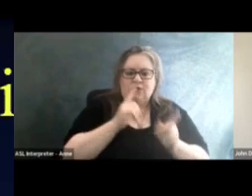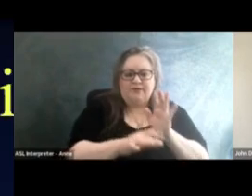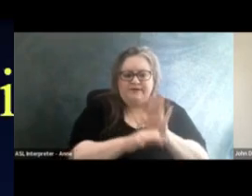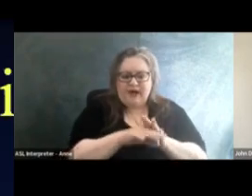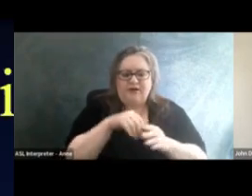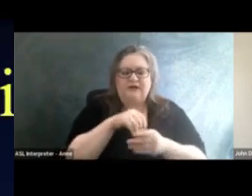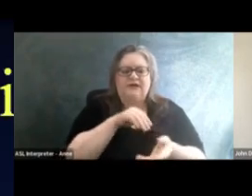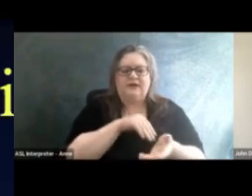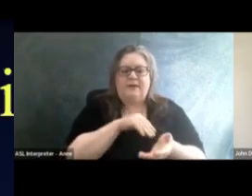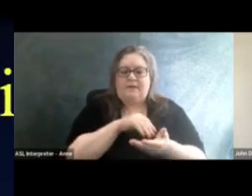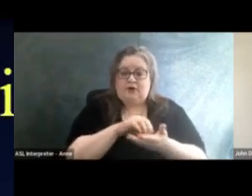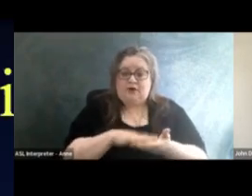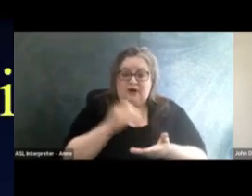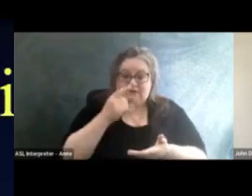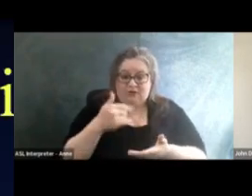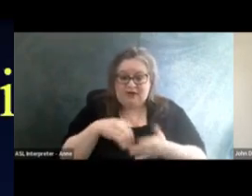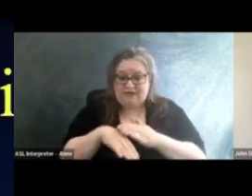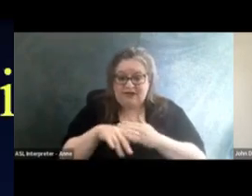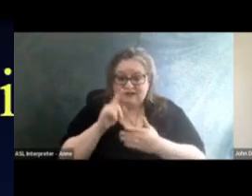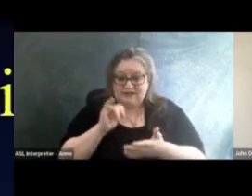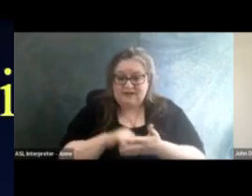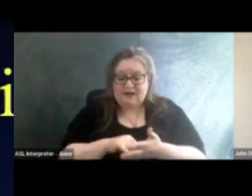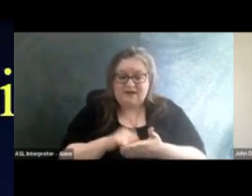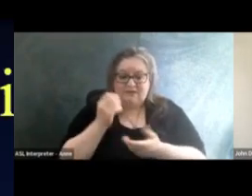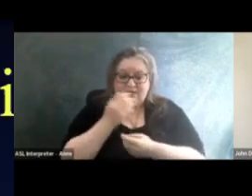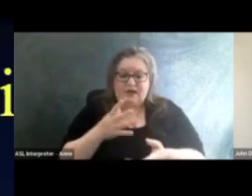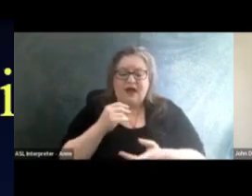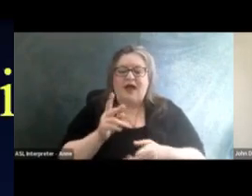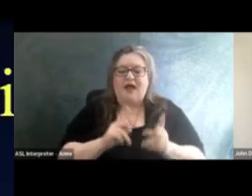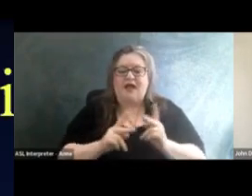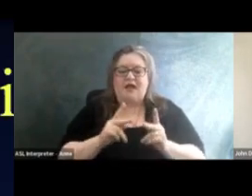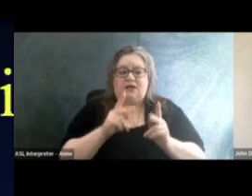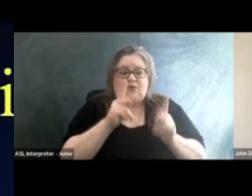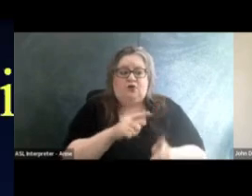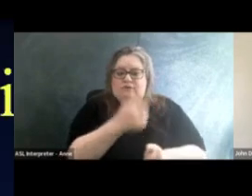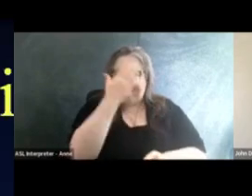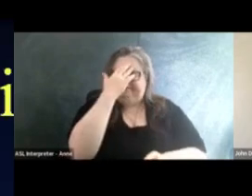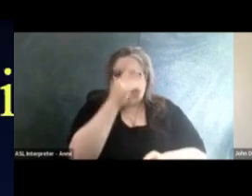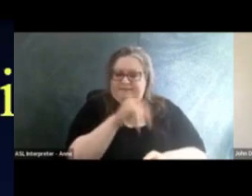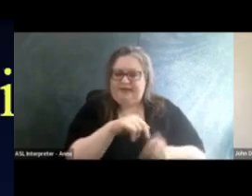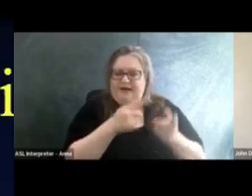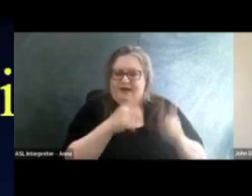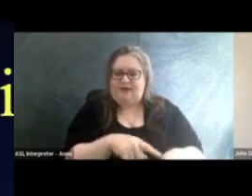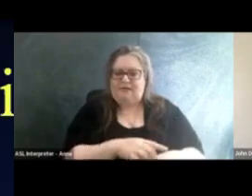record if you have access to it, and a person's aware that they had it, that they if asked,